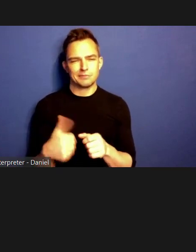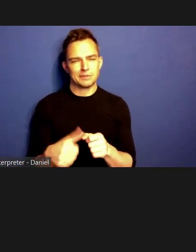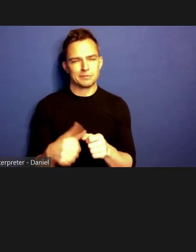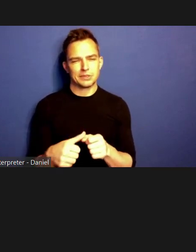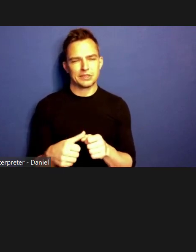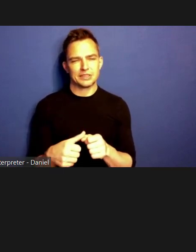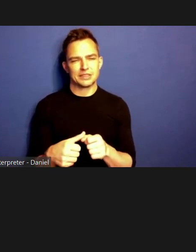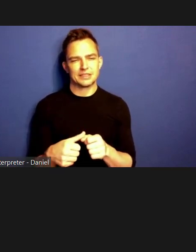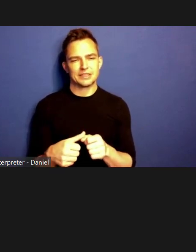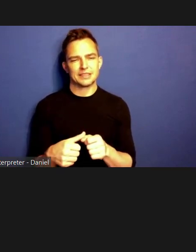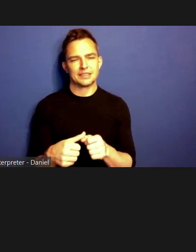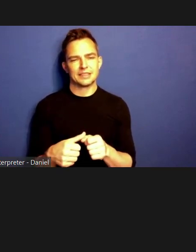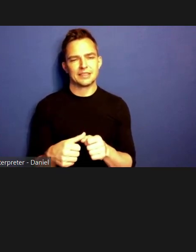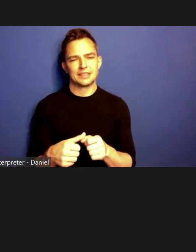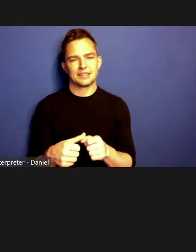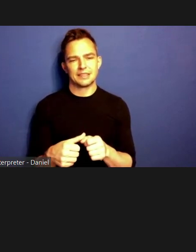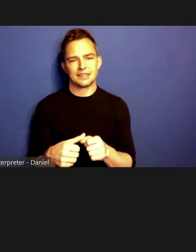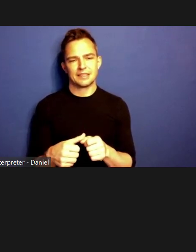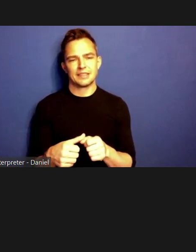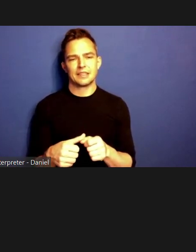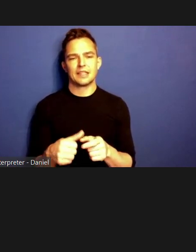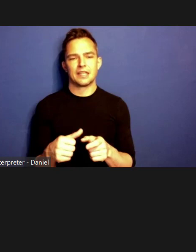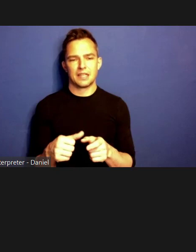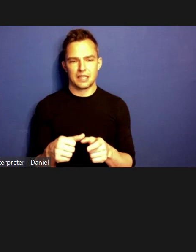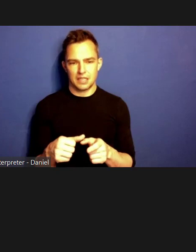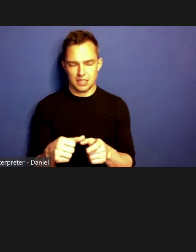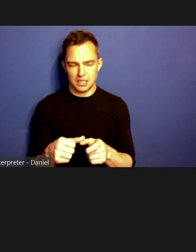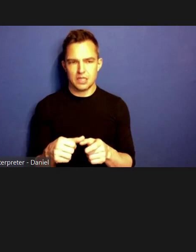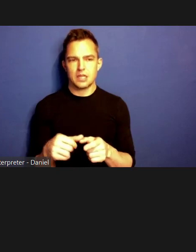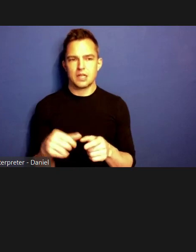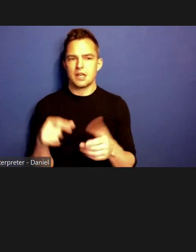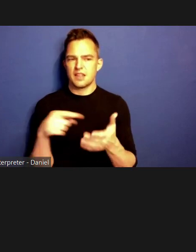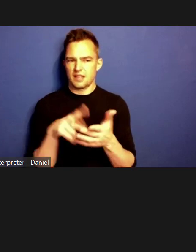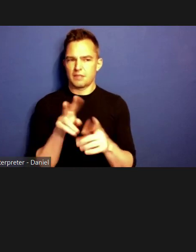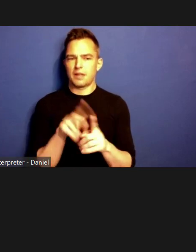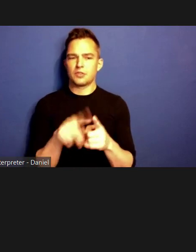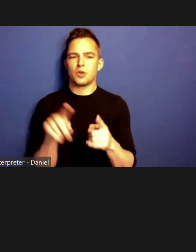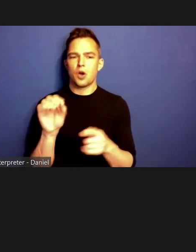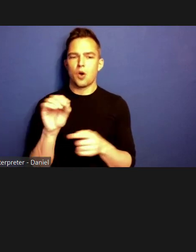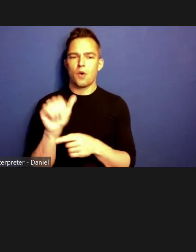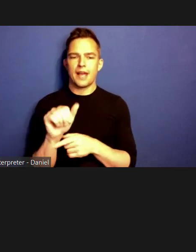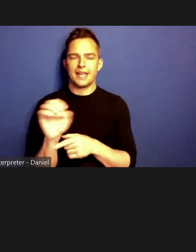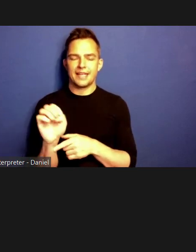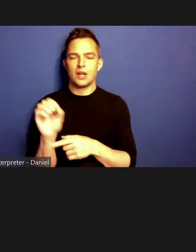this protocol applies to either OAE or Pure Tone, it is the same